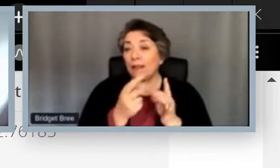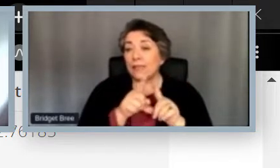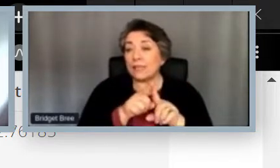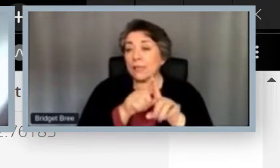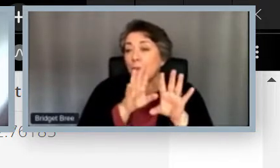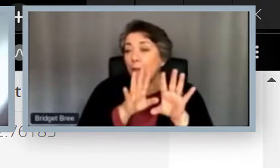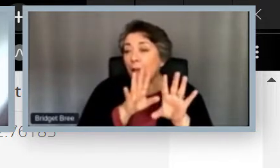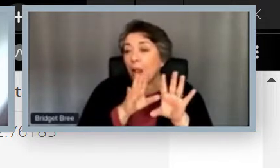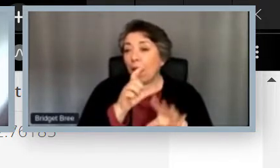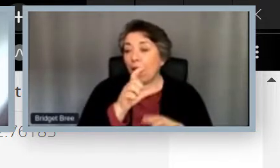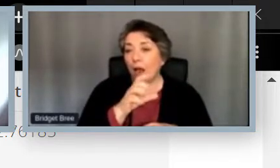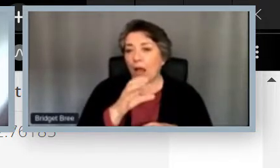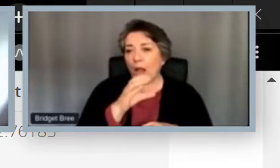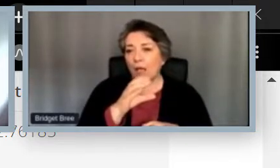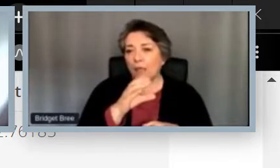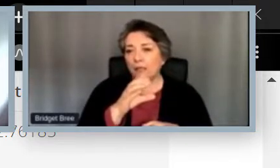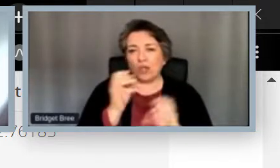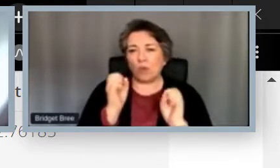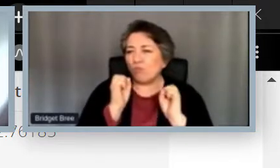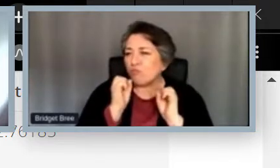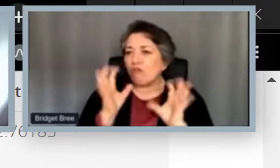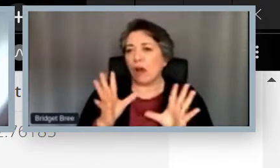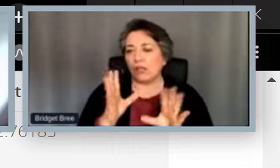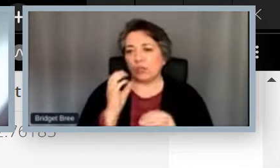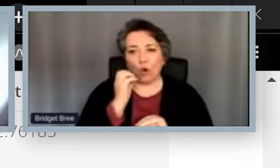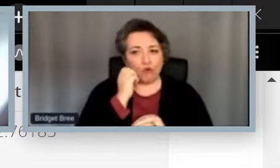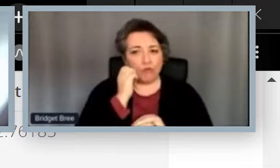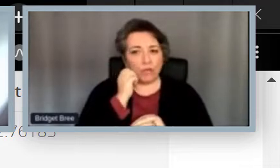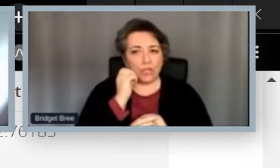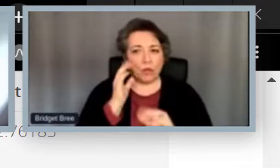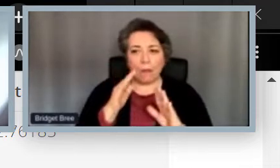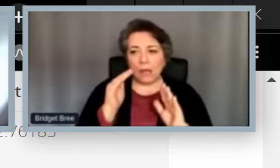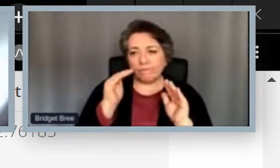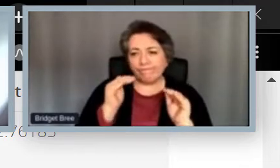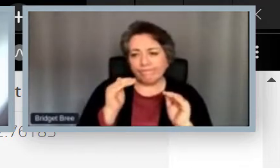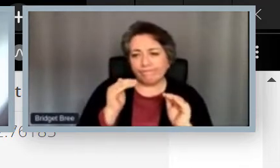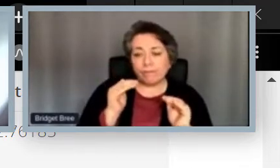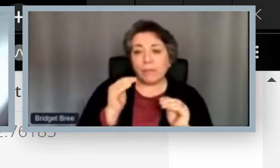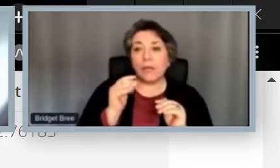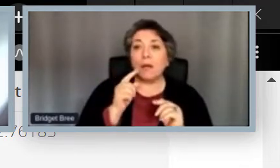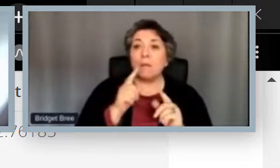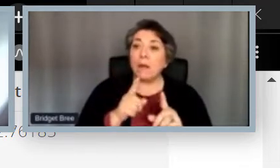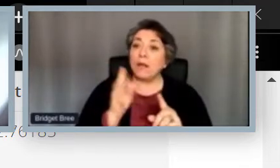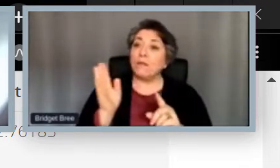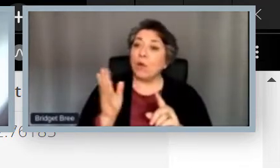Maybe not quite as bright and orange as my original colour, but these do all have a contrast